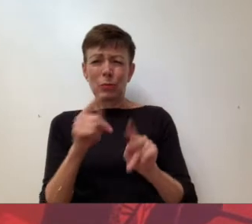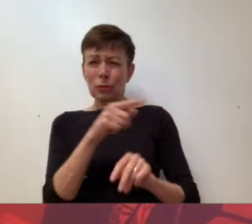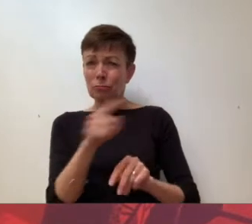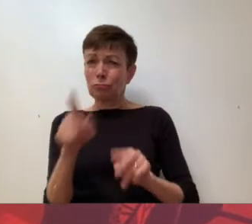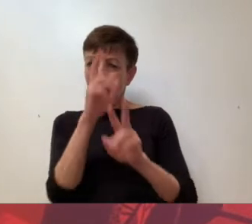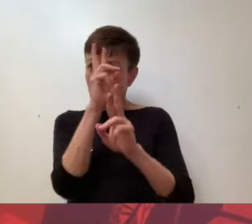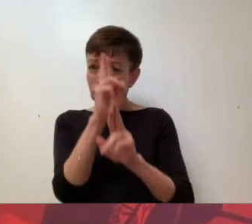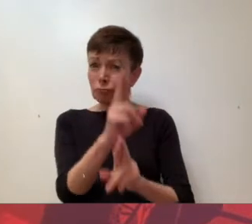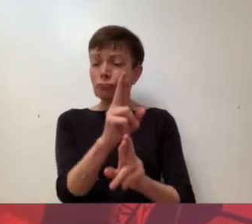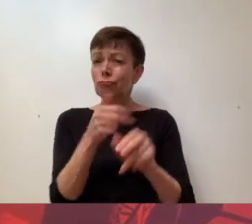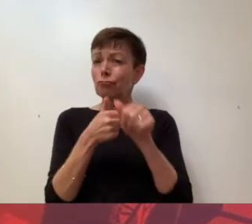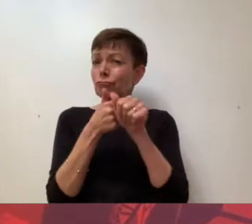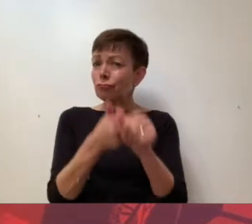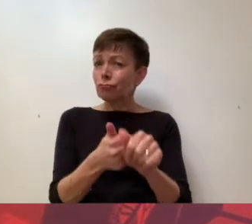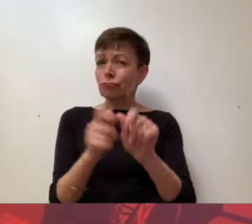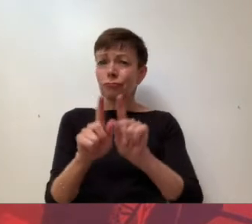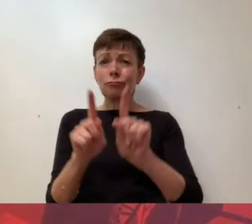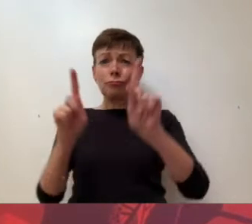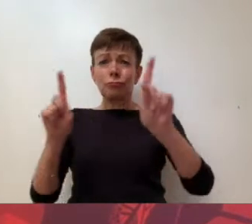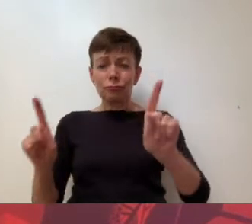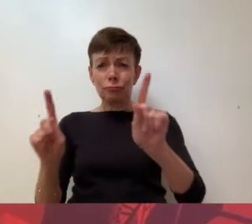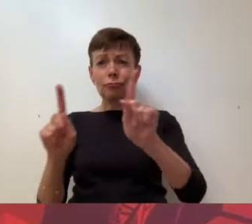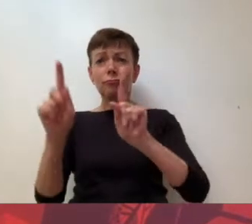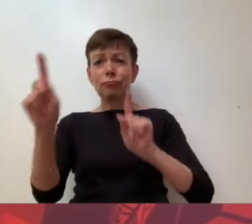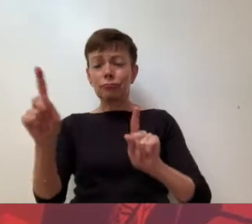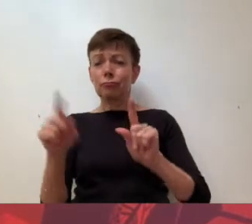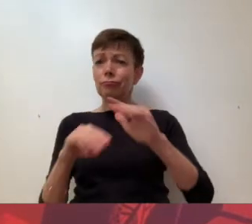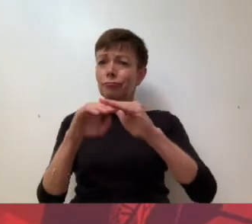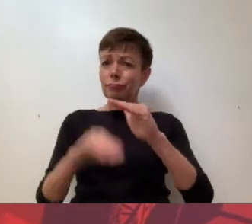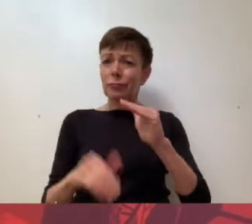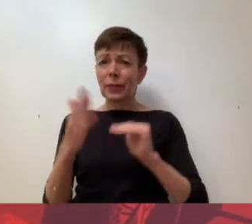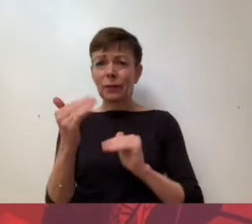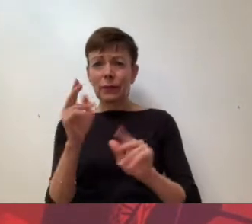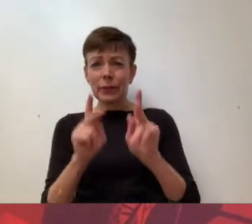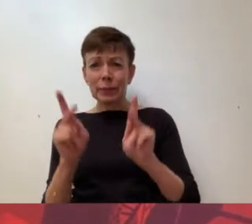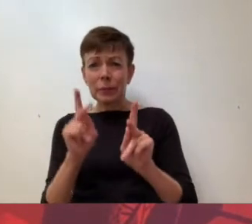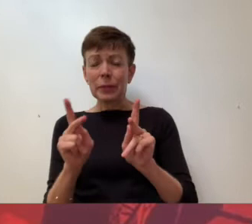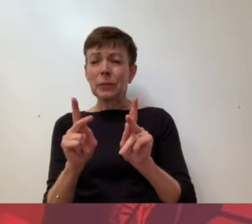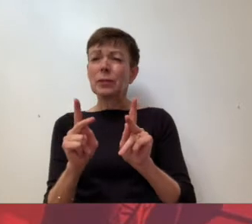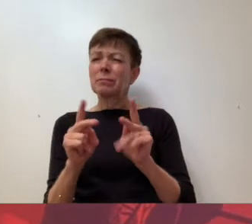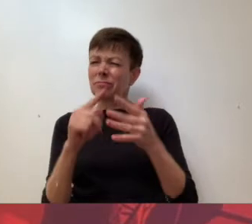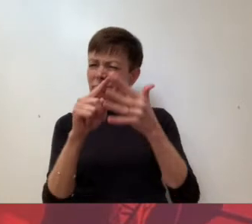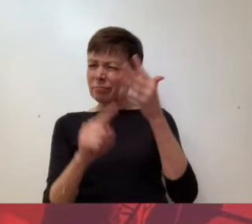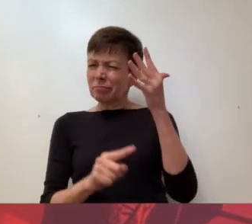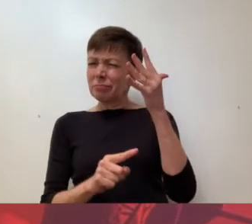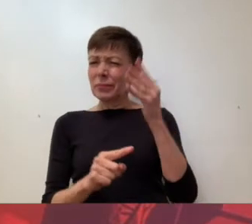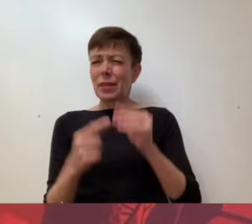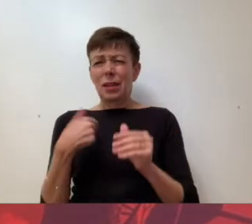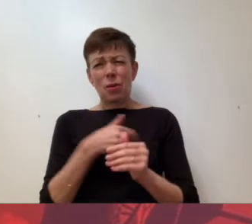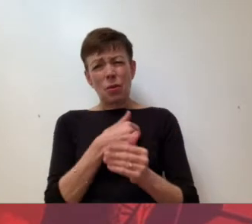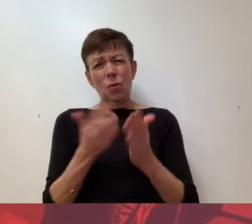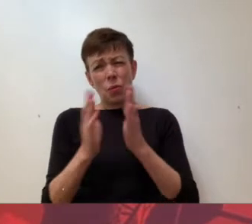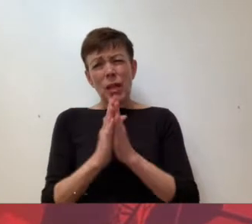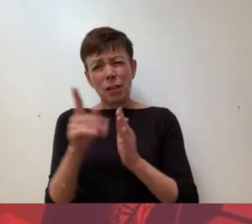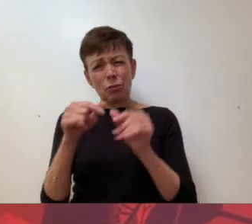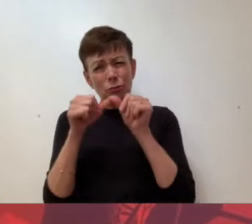I thank our members of the public who have been respecting and honouring the provincial